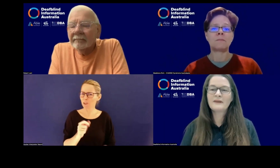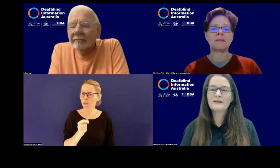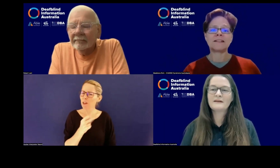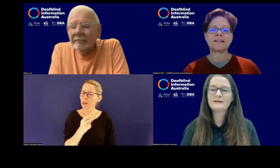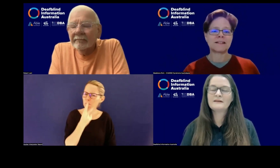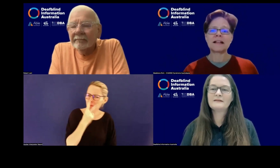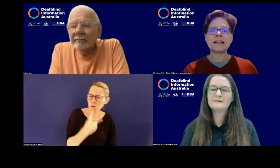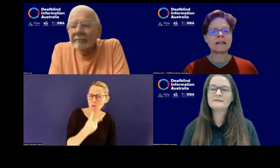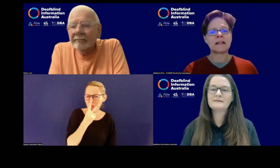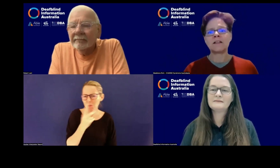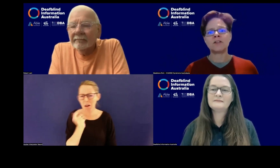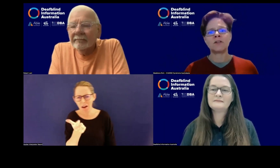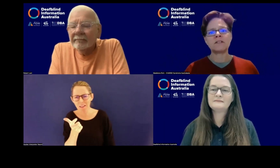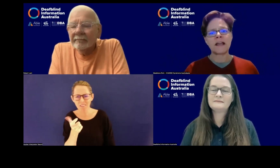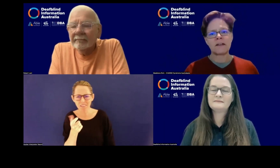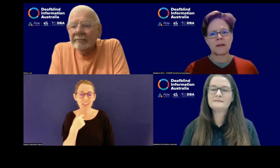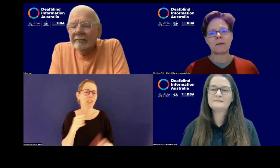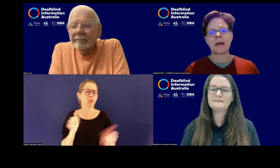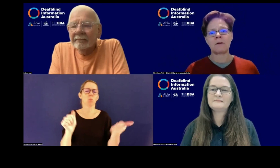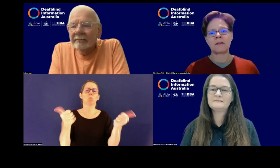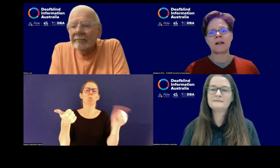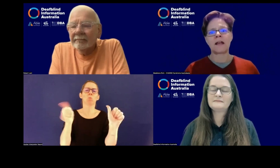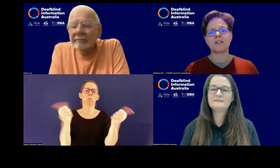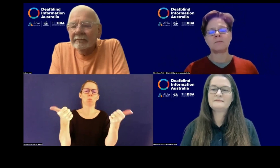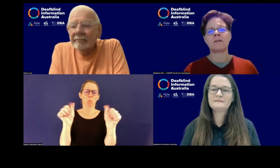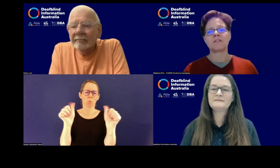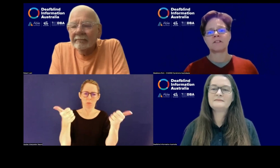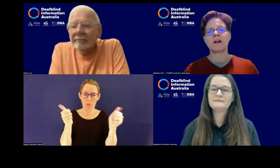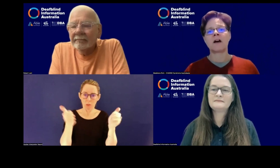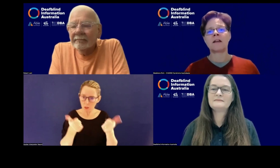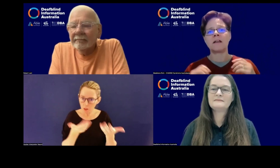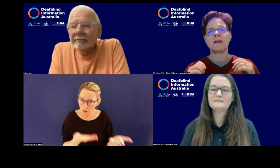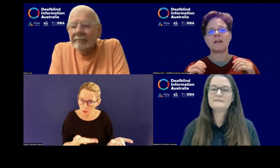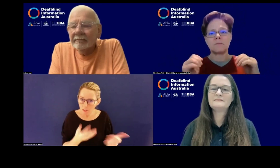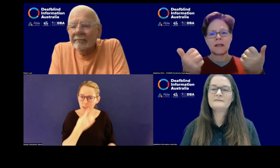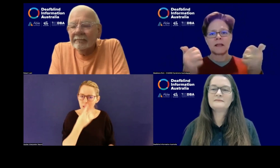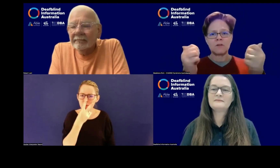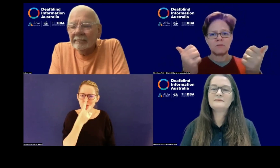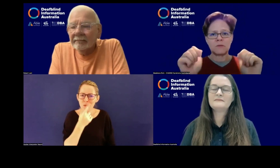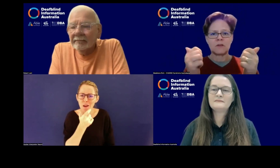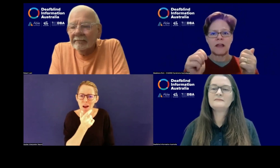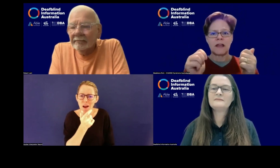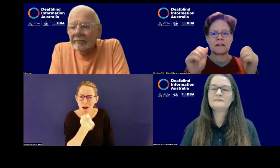To have that power at that age, to be able to sign, to make a movement with your hand